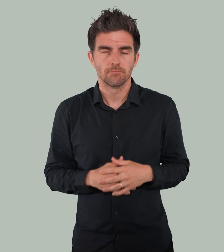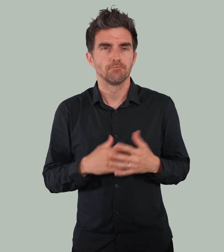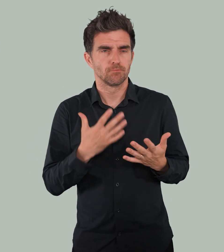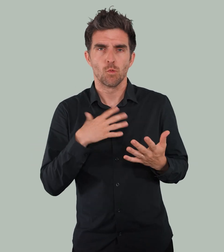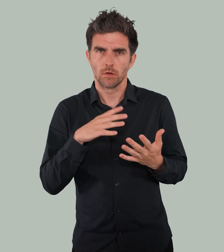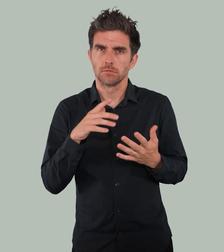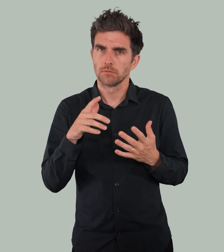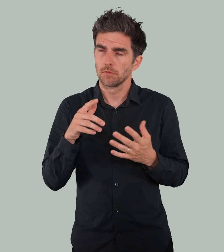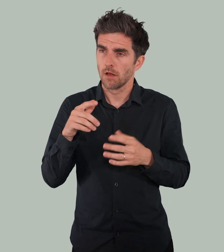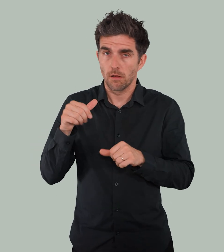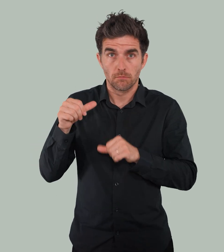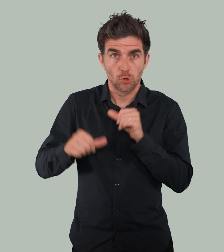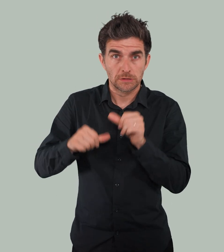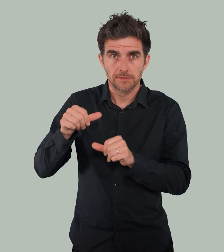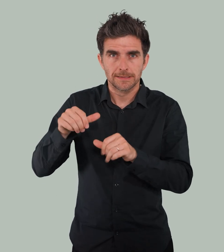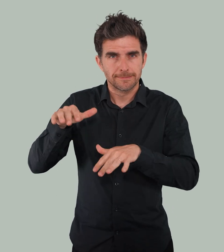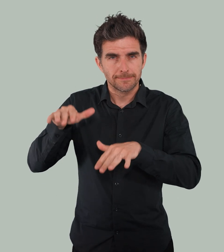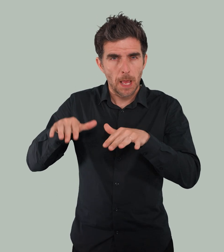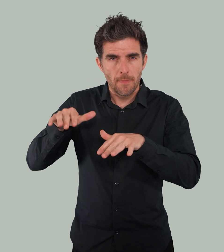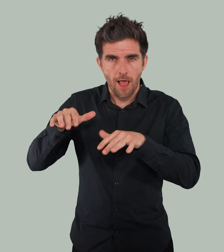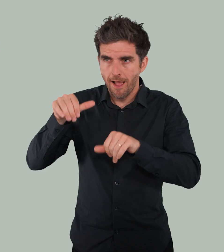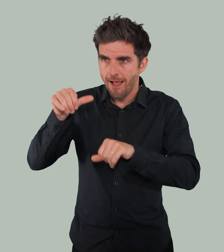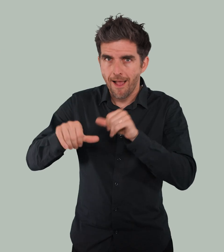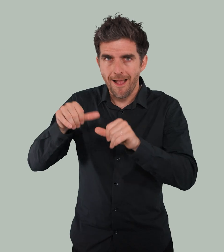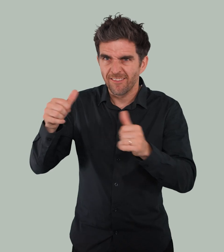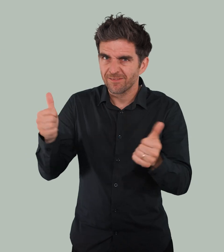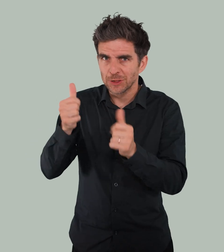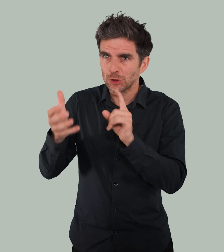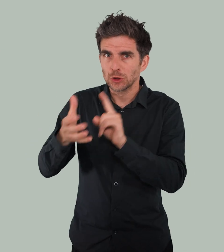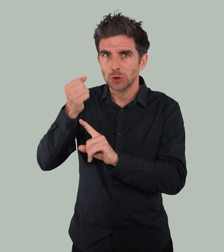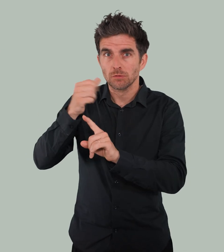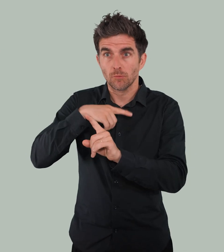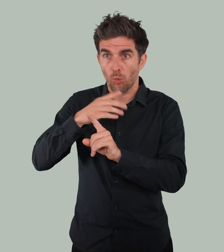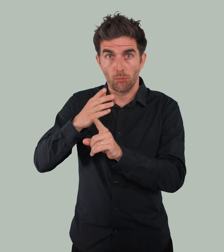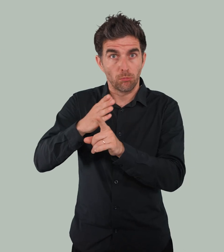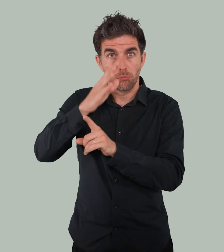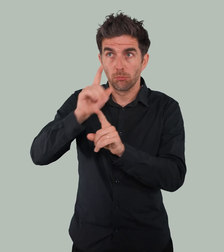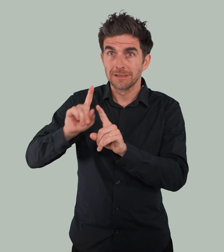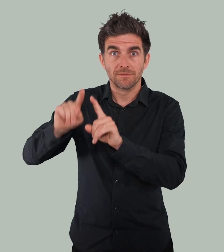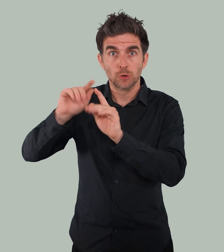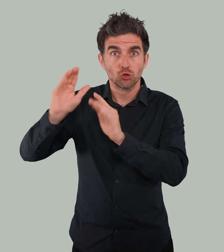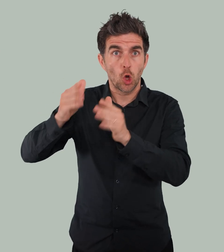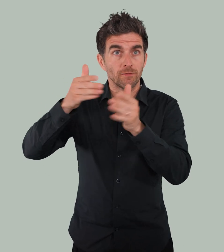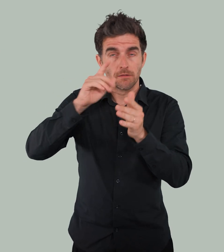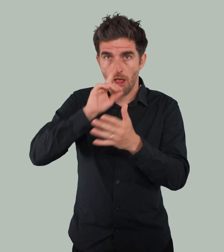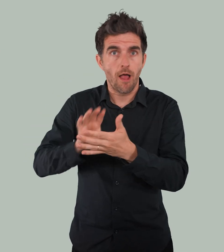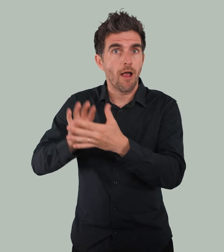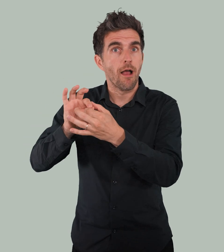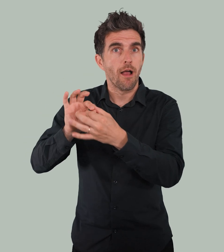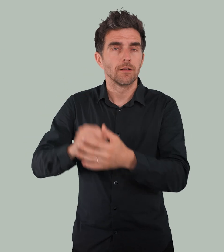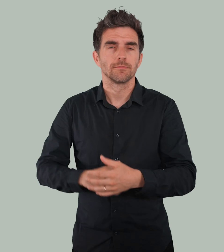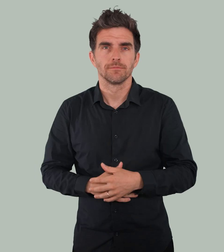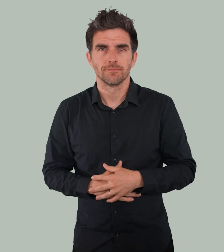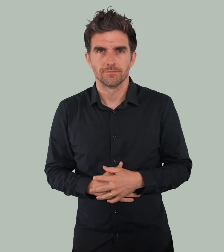complete similar processes for different services